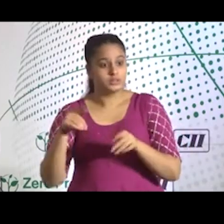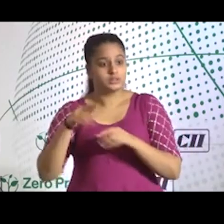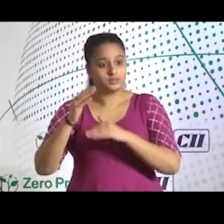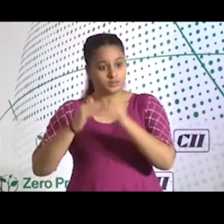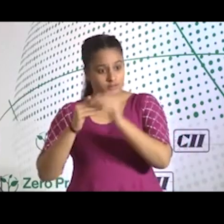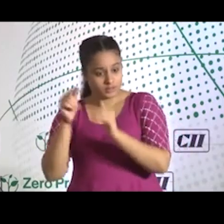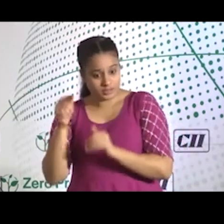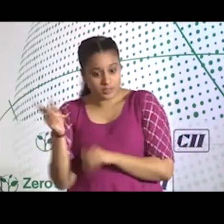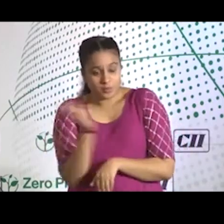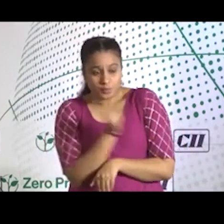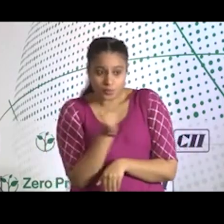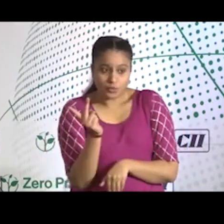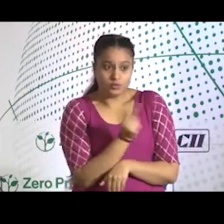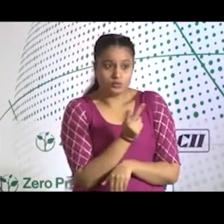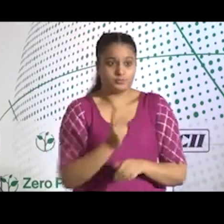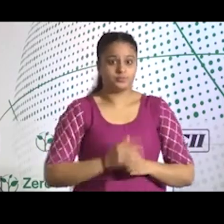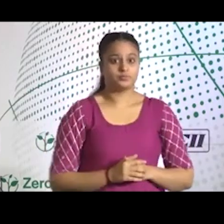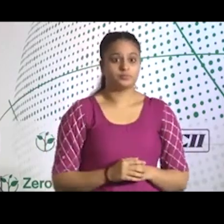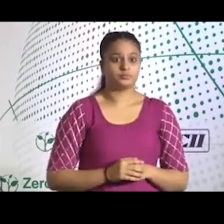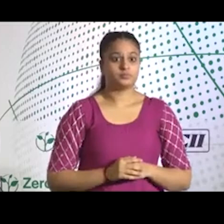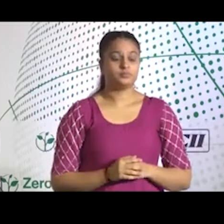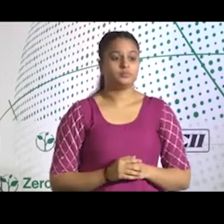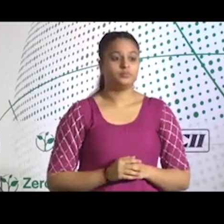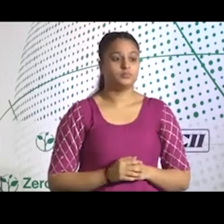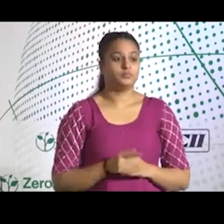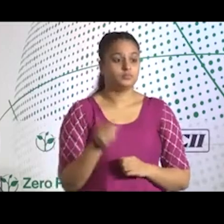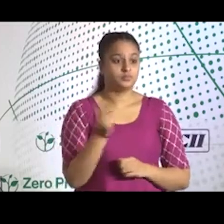and of course in terms of making access